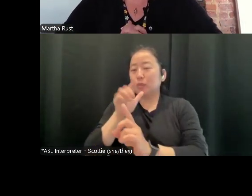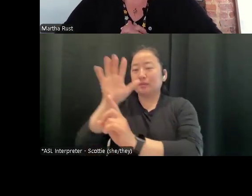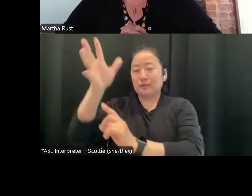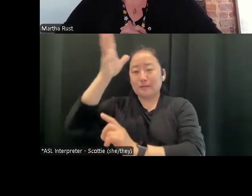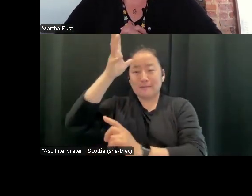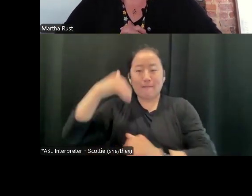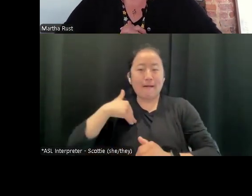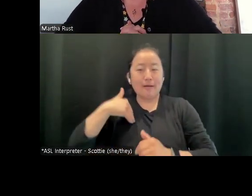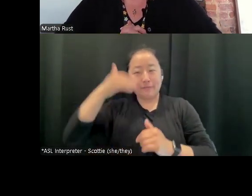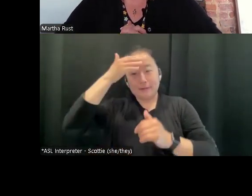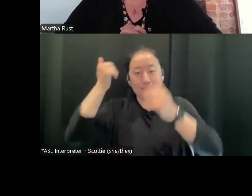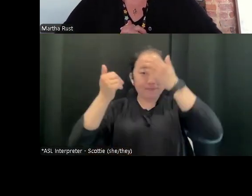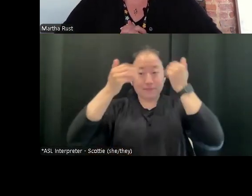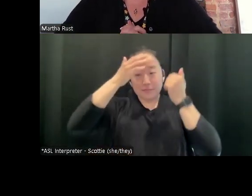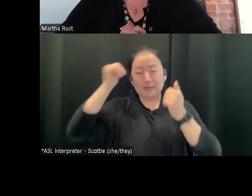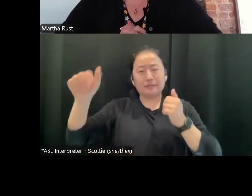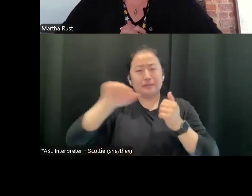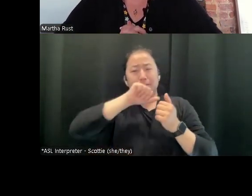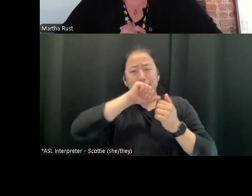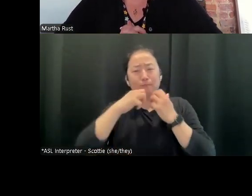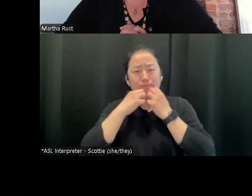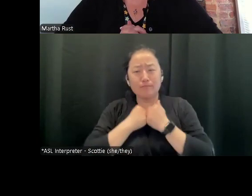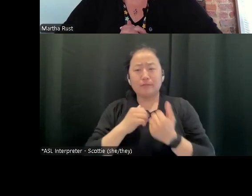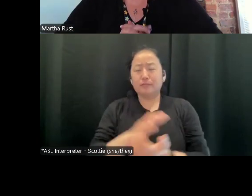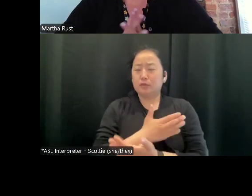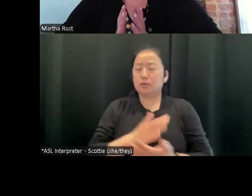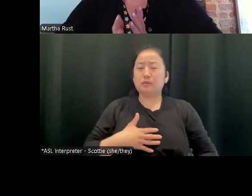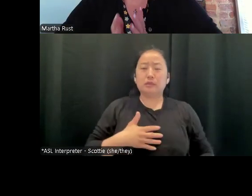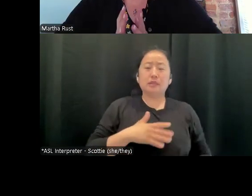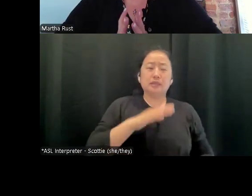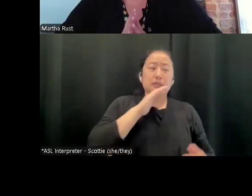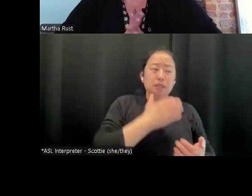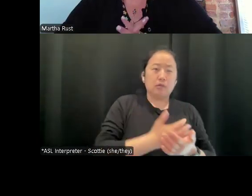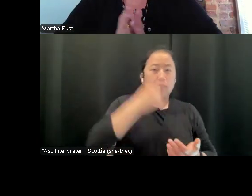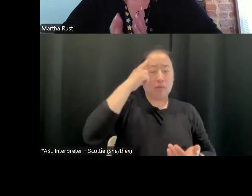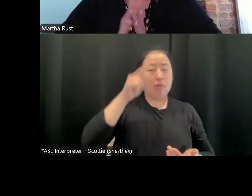and he is a music lover and she thought this might be something that he could work and play